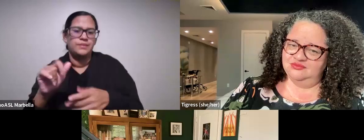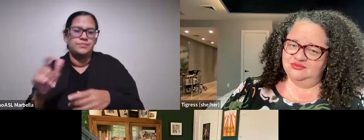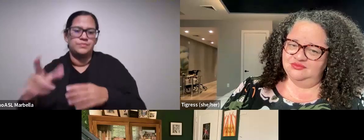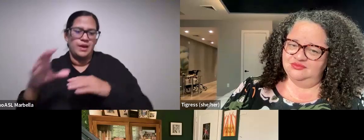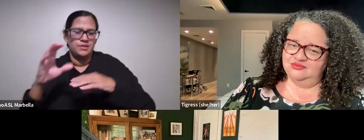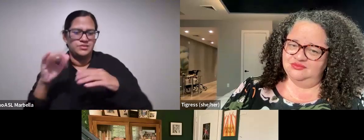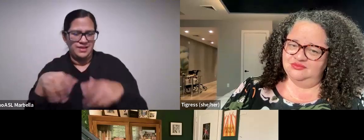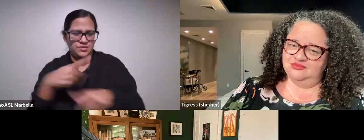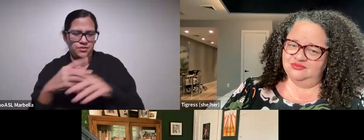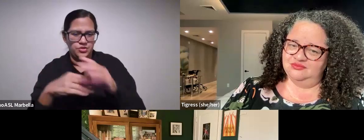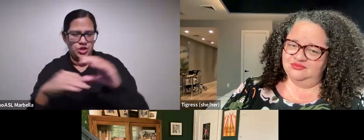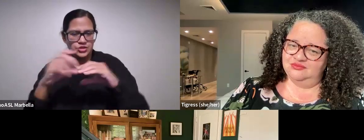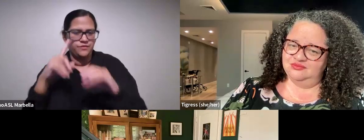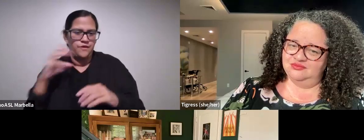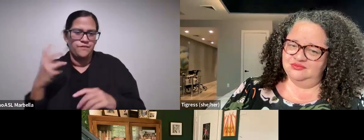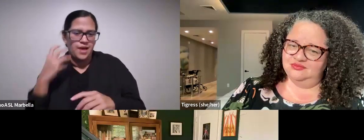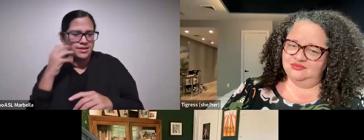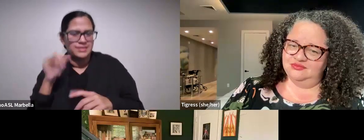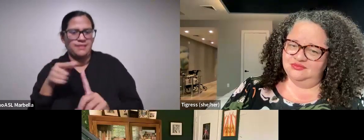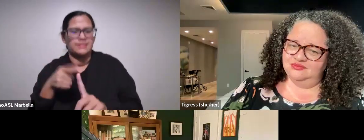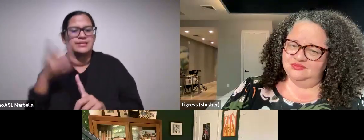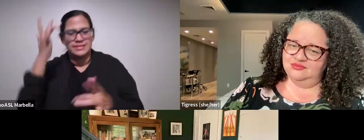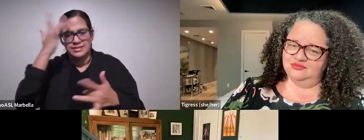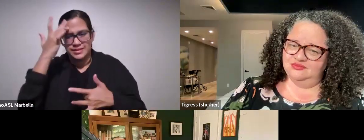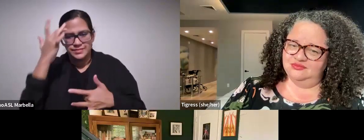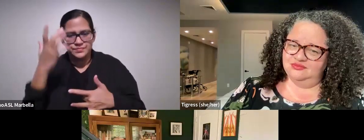stuff, which has come about in the last 20 ish years.